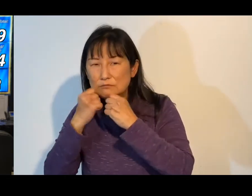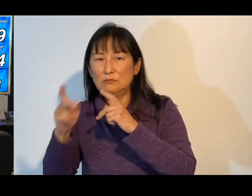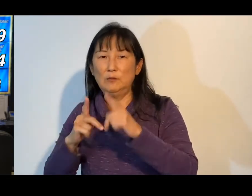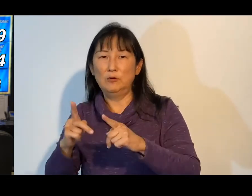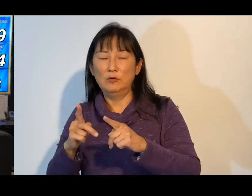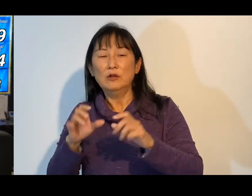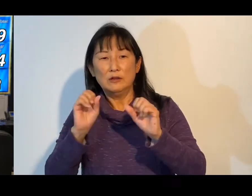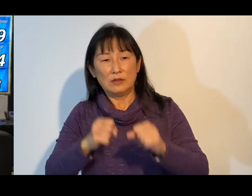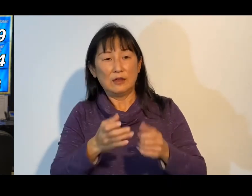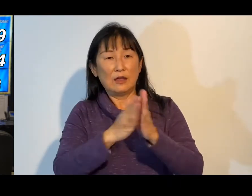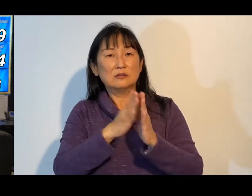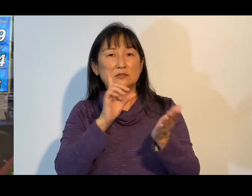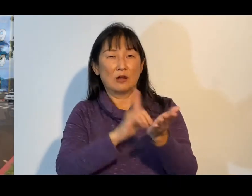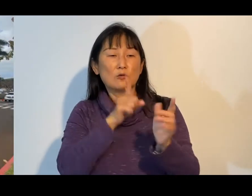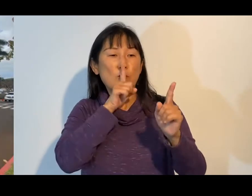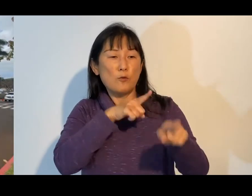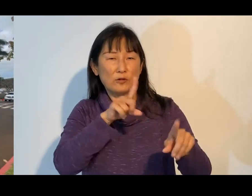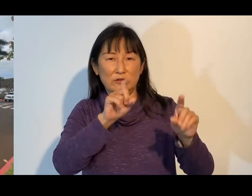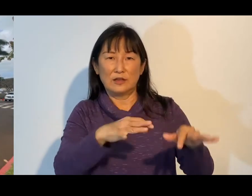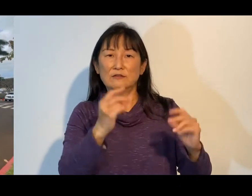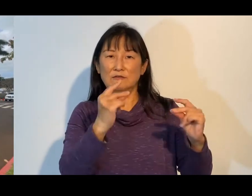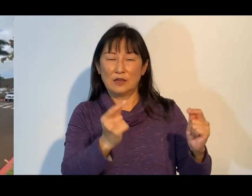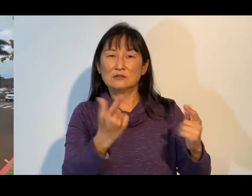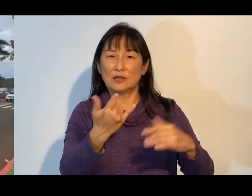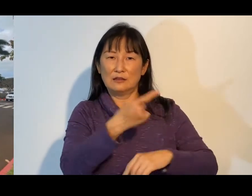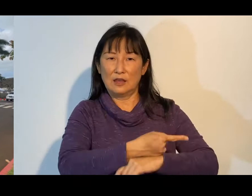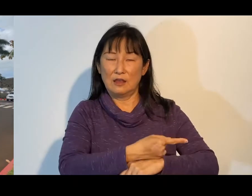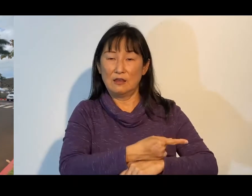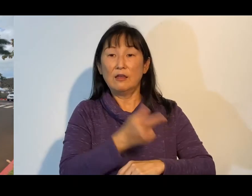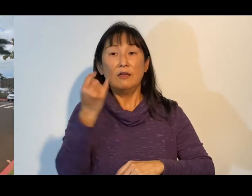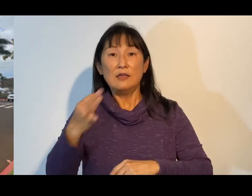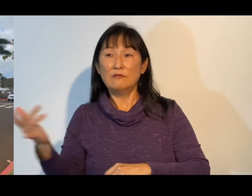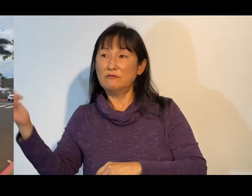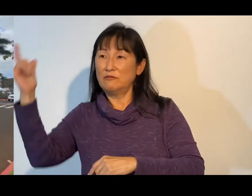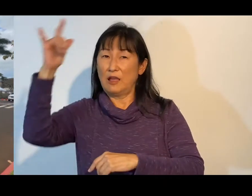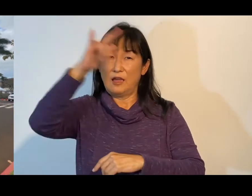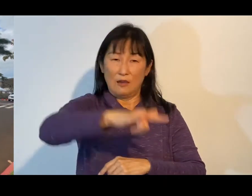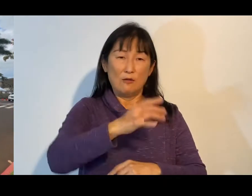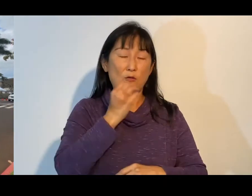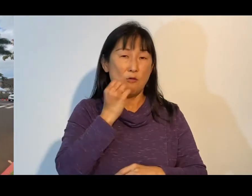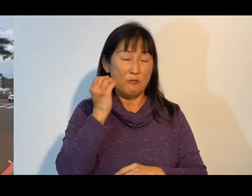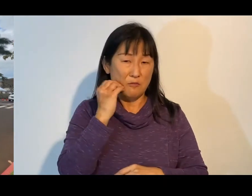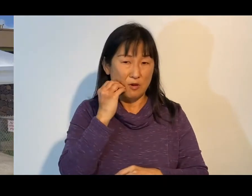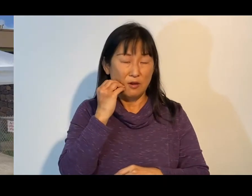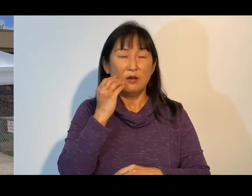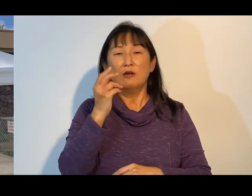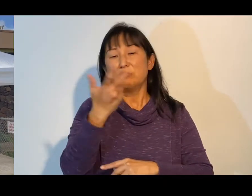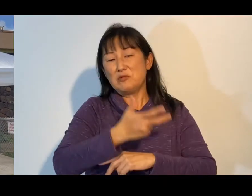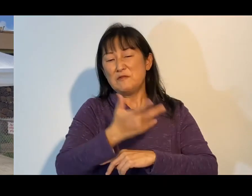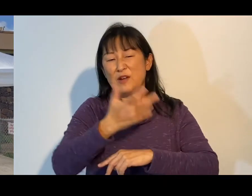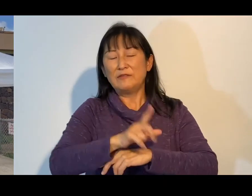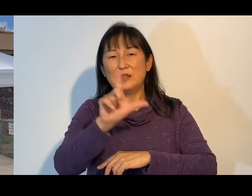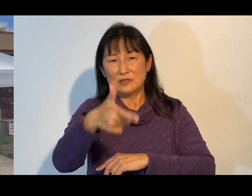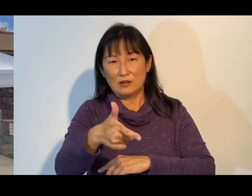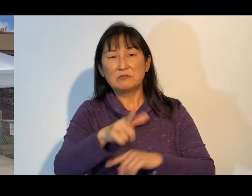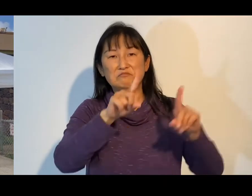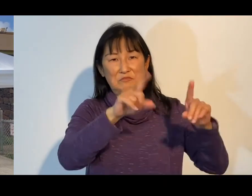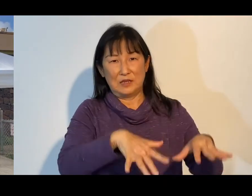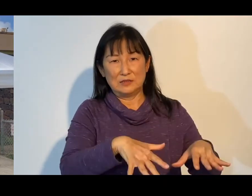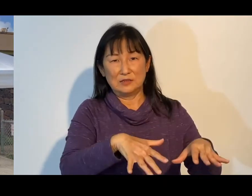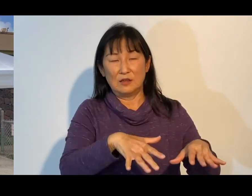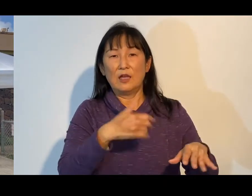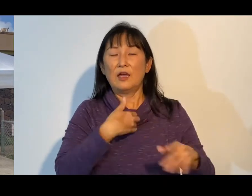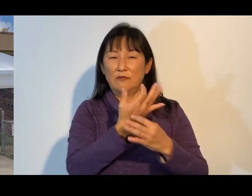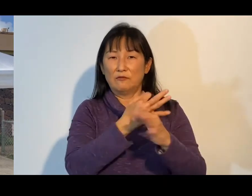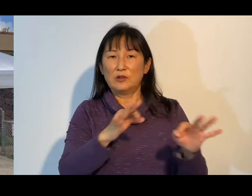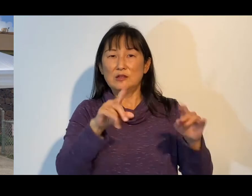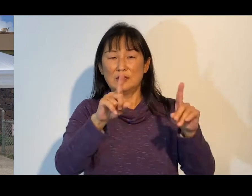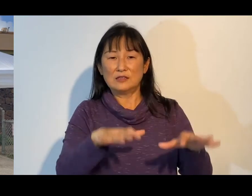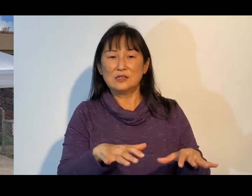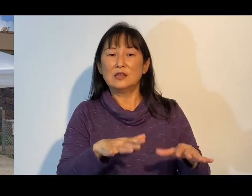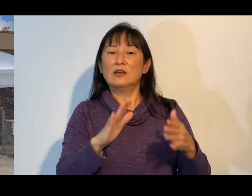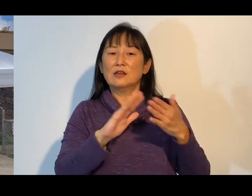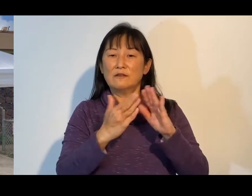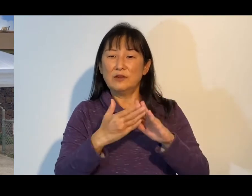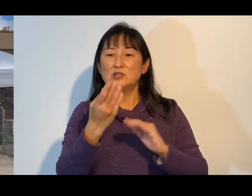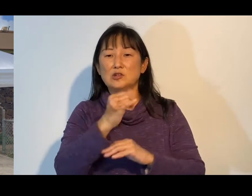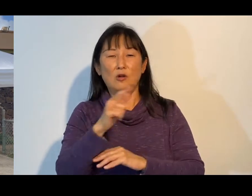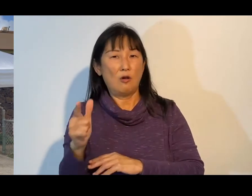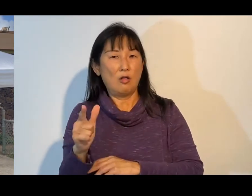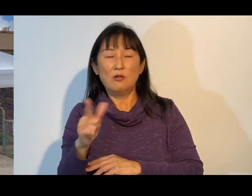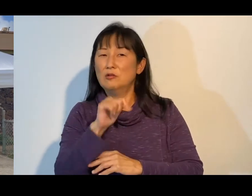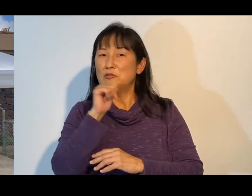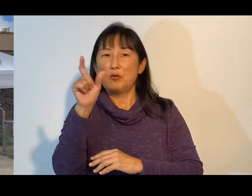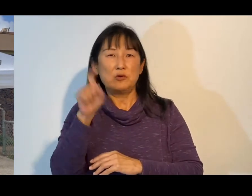If you travel, please get a free test 3-5 days after you return. Free testing is available at the Convention Hall, weekdays from 8 a.m. to 3:30 p.m., no appointment needed. For more